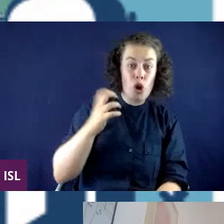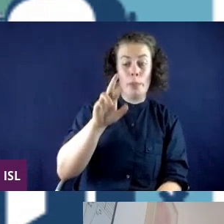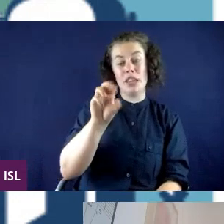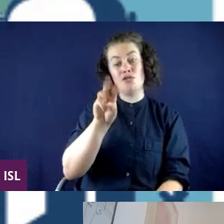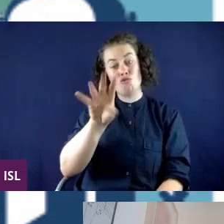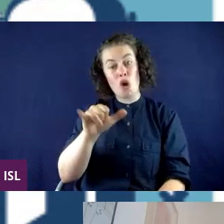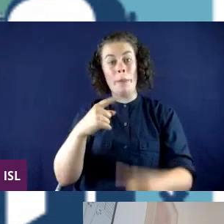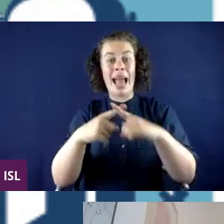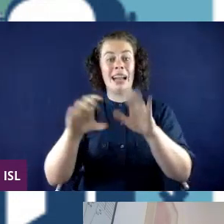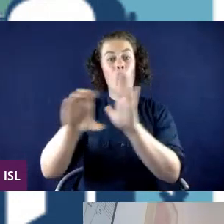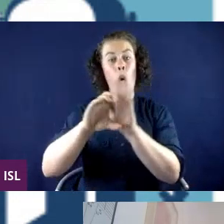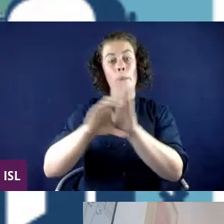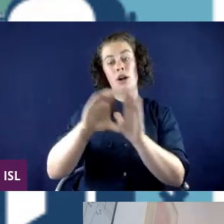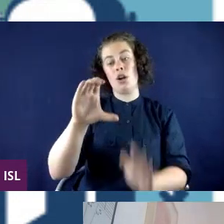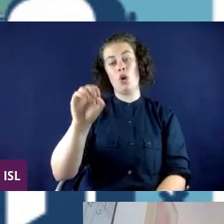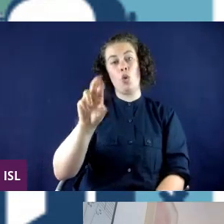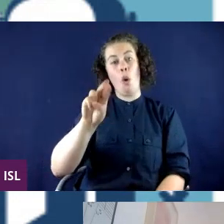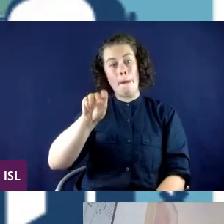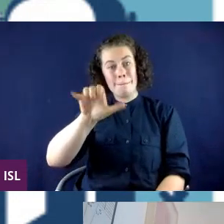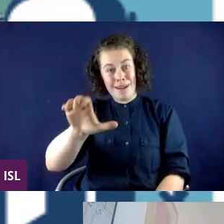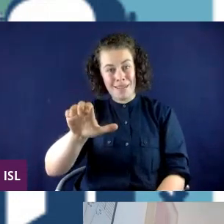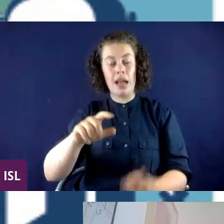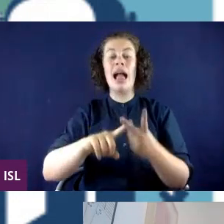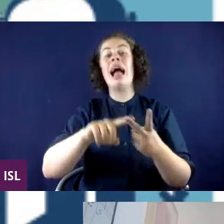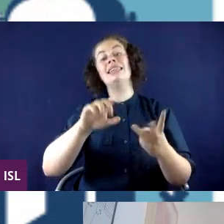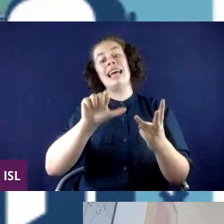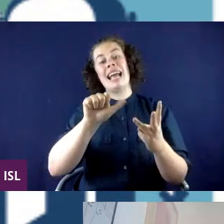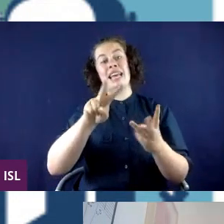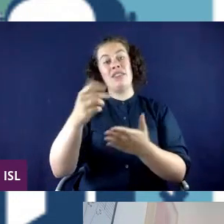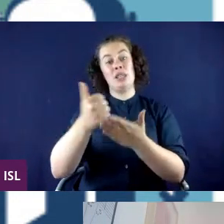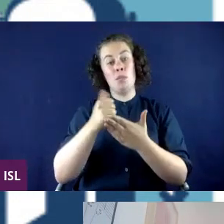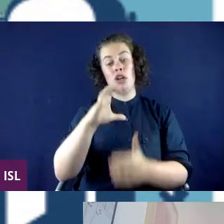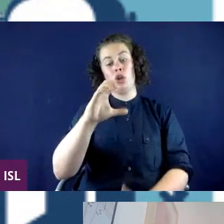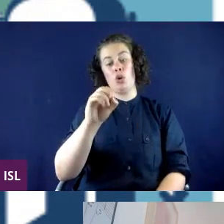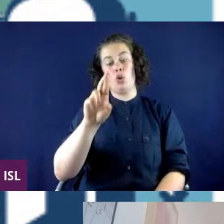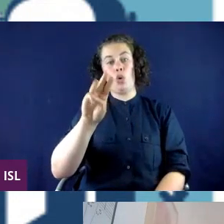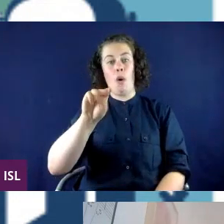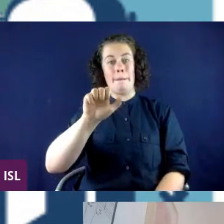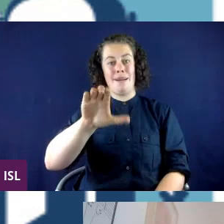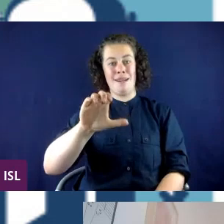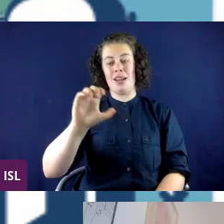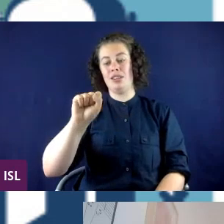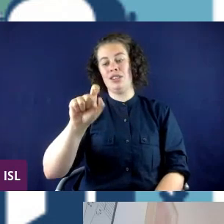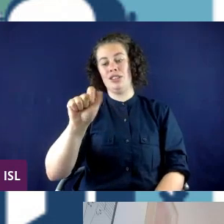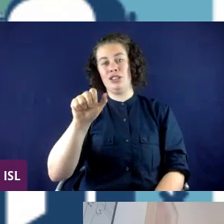excellent panellists, I also want to thank our sign language interpreters. As well as our AV support.